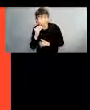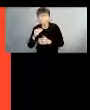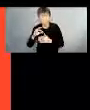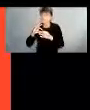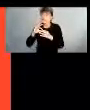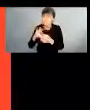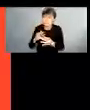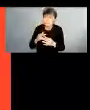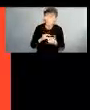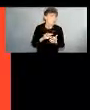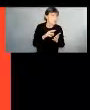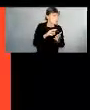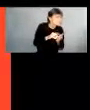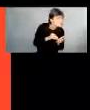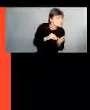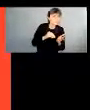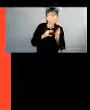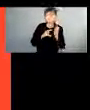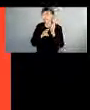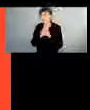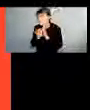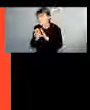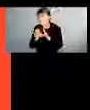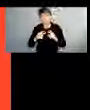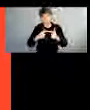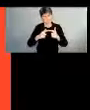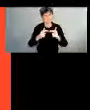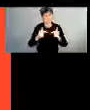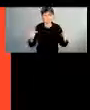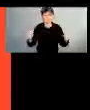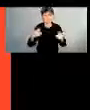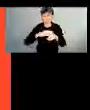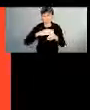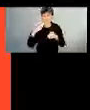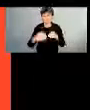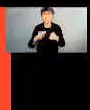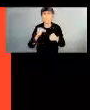development, etc. Describe what artistic success will look like